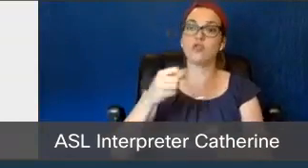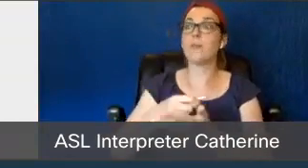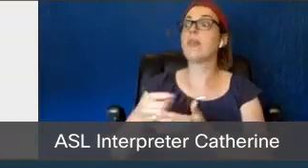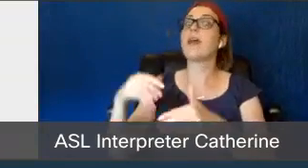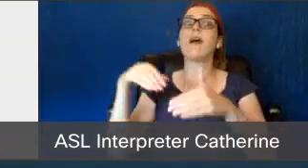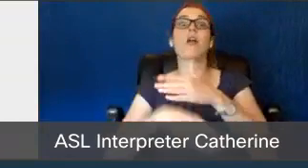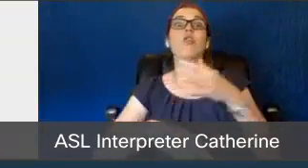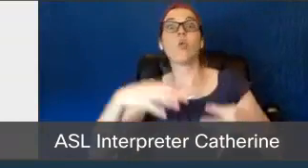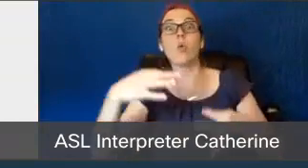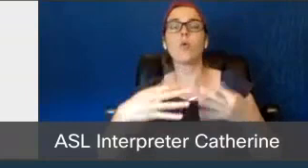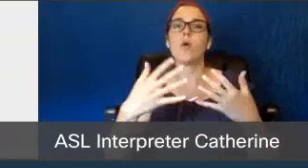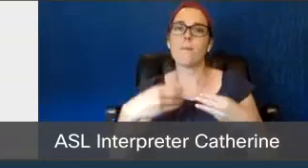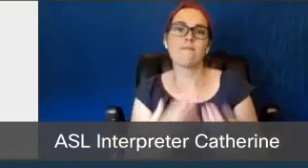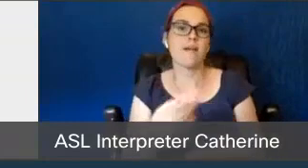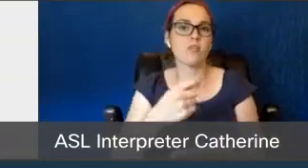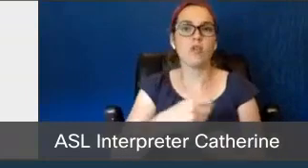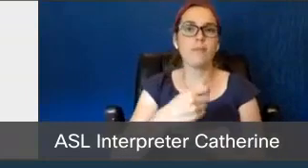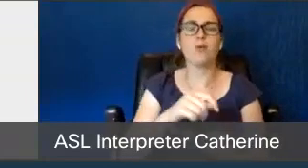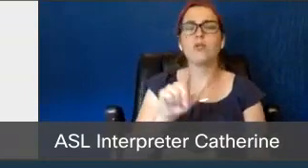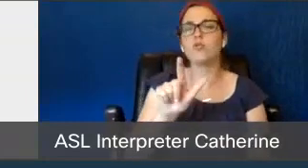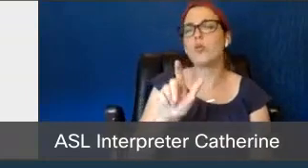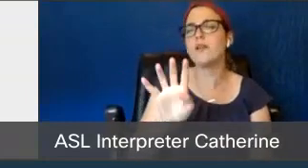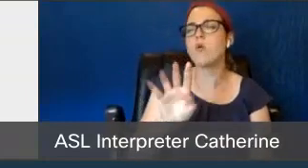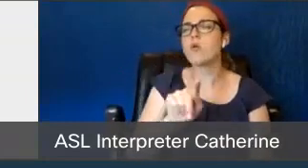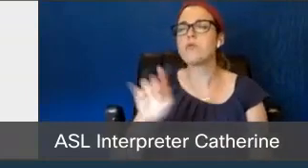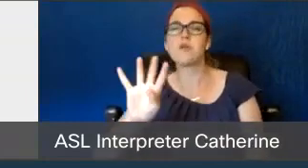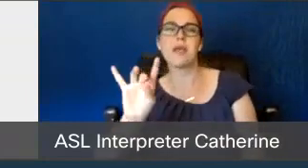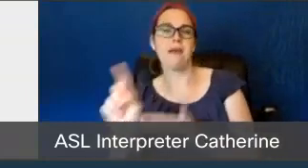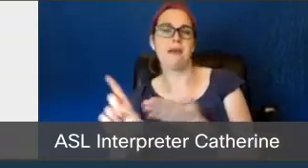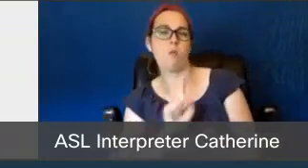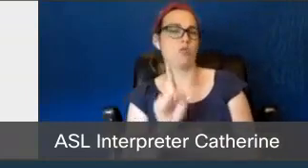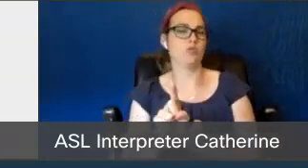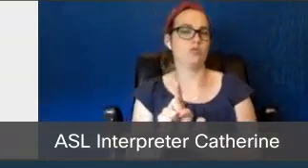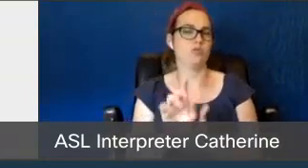24 to 48 hours. We and I like to say this have a embarrassment of riches